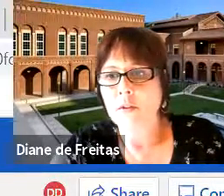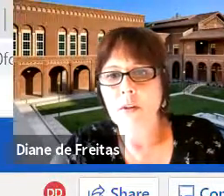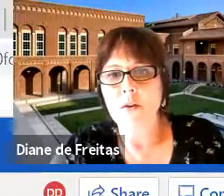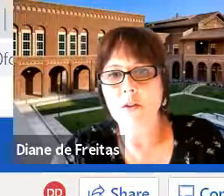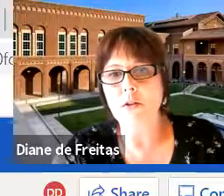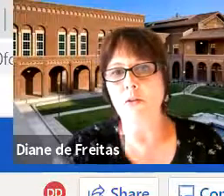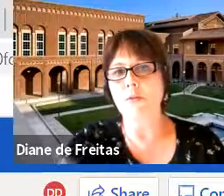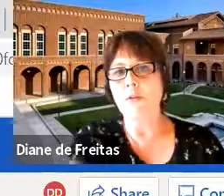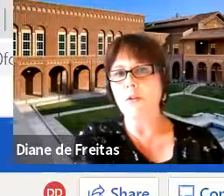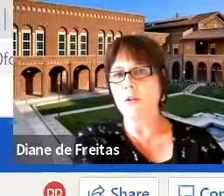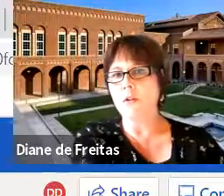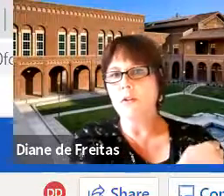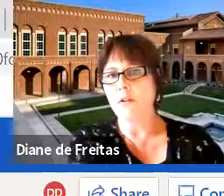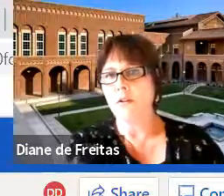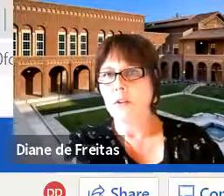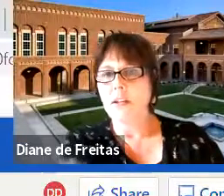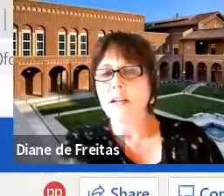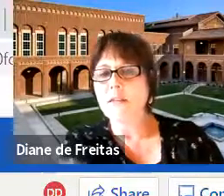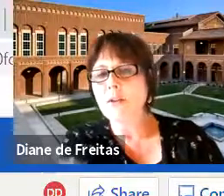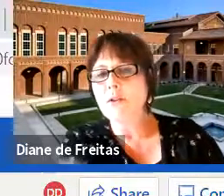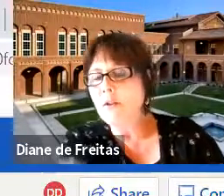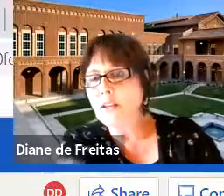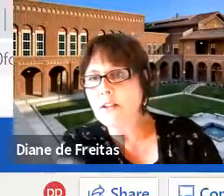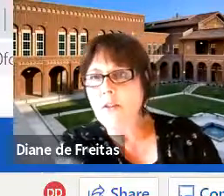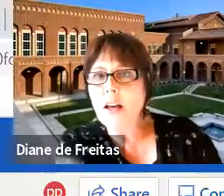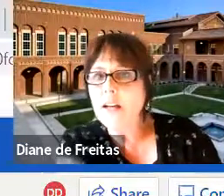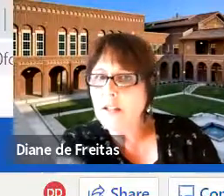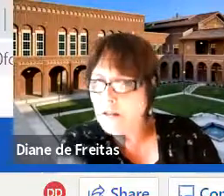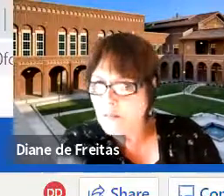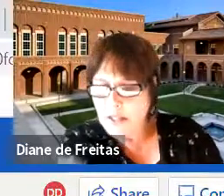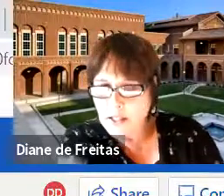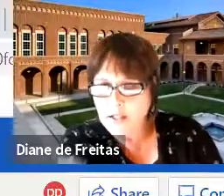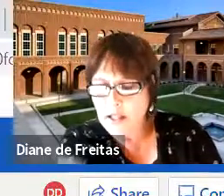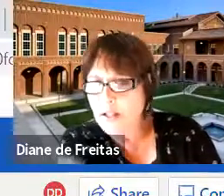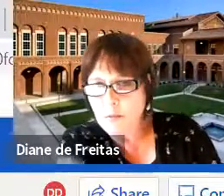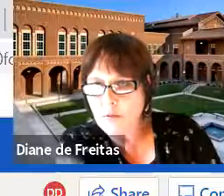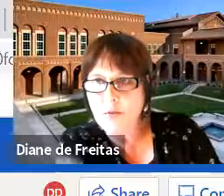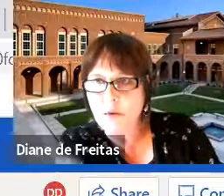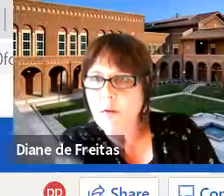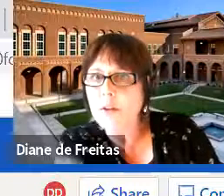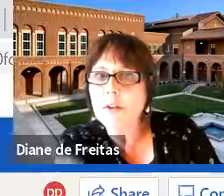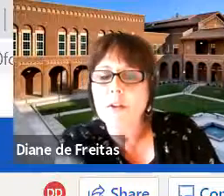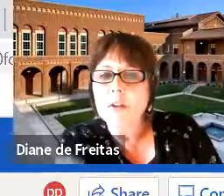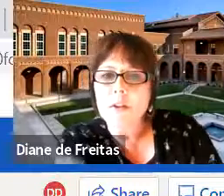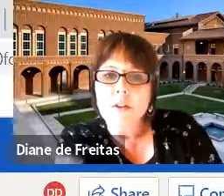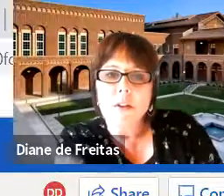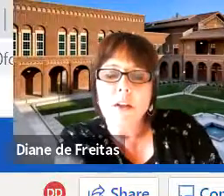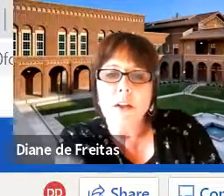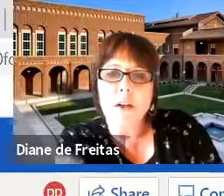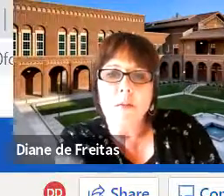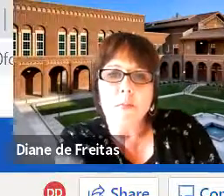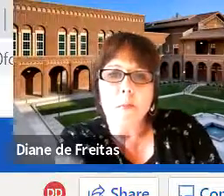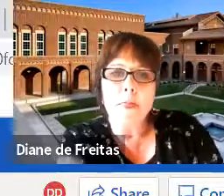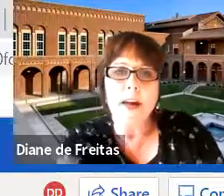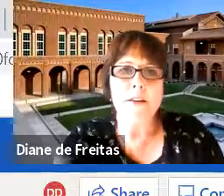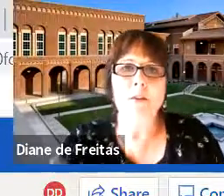know any questions on the review roles? Or, again, if you don't do it, it's fine. Because Kelly's going to move these forward. I don't